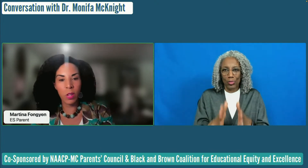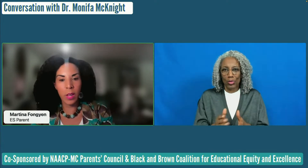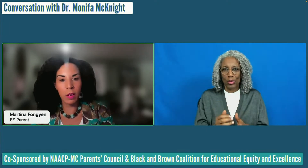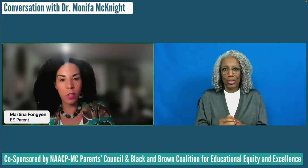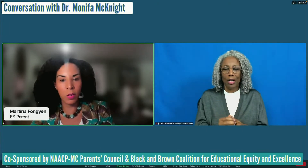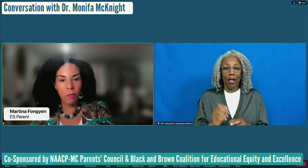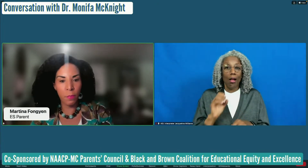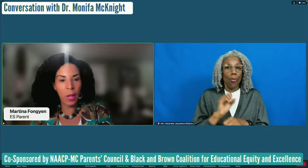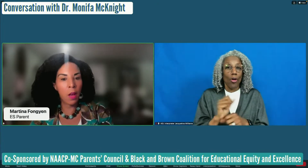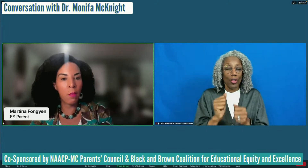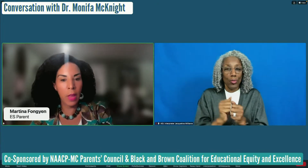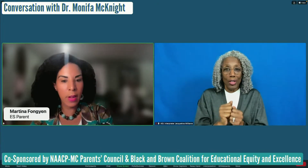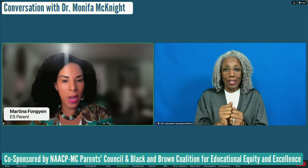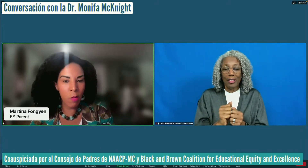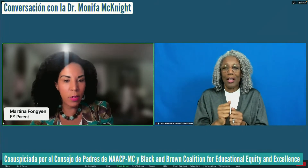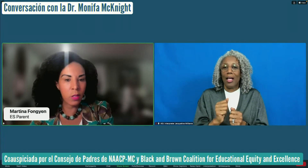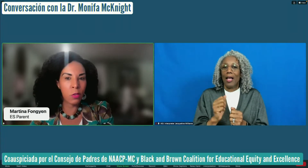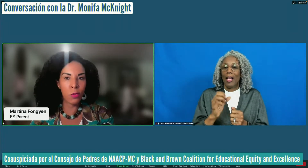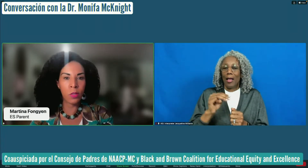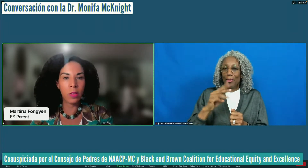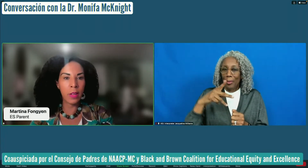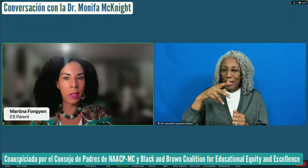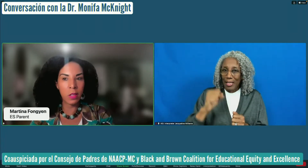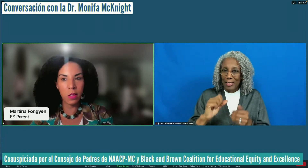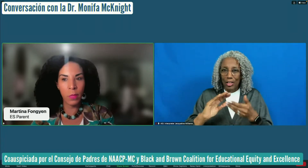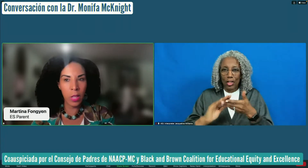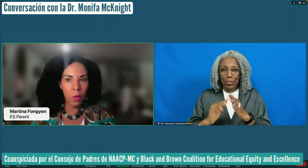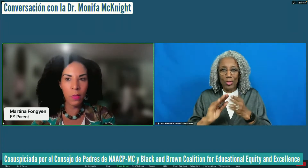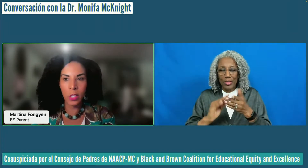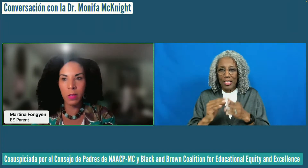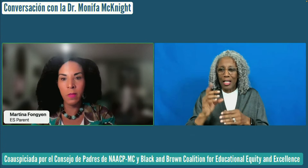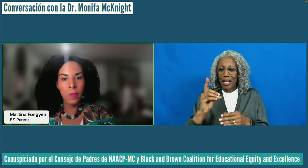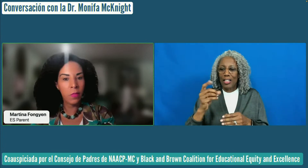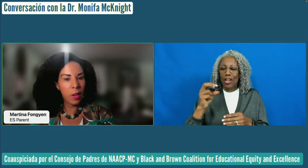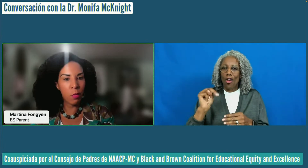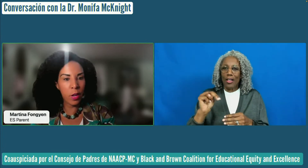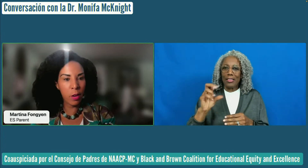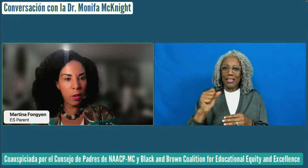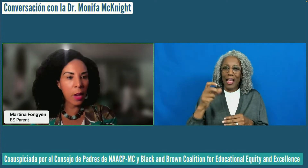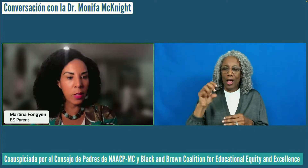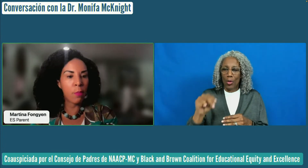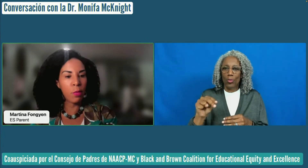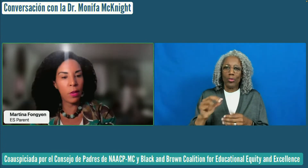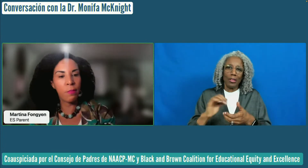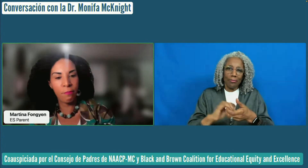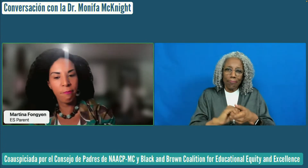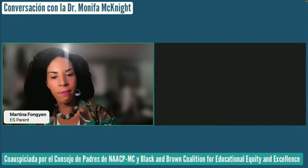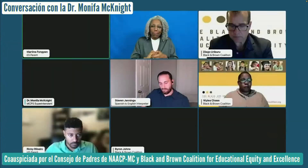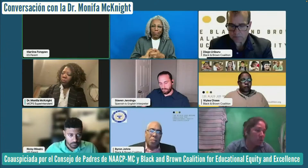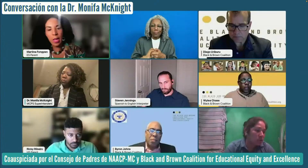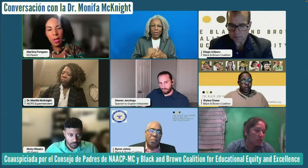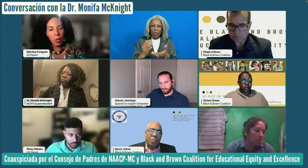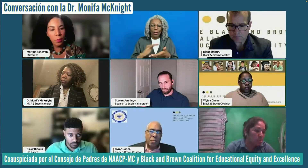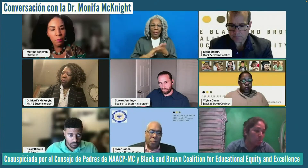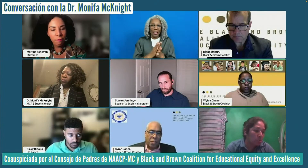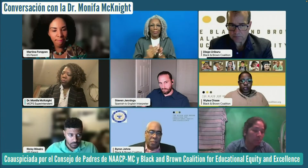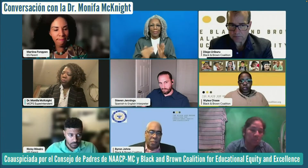work with the entire Darnestown community and the M C s community to really sort of become the anti racist school